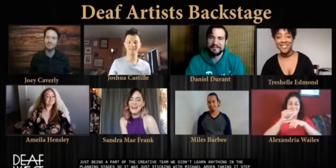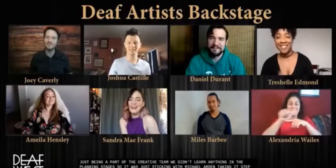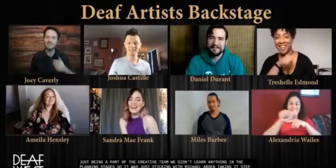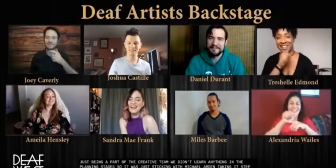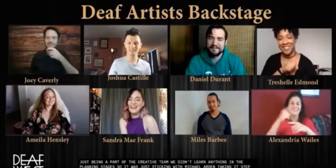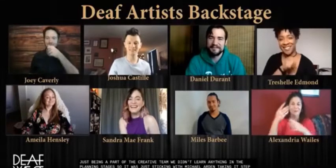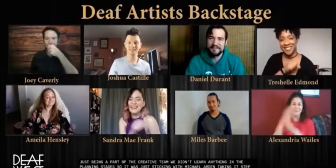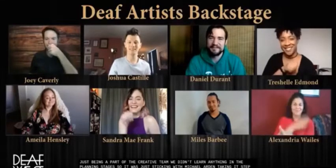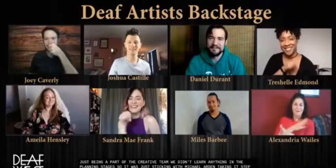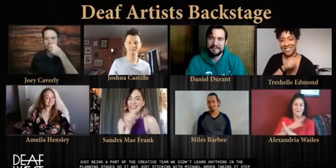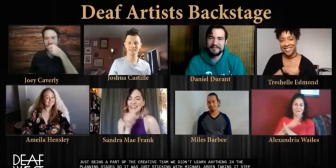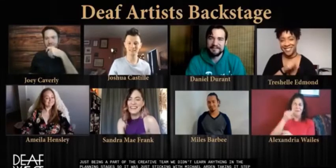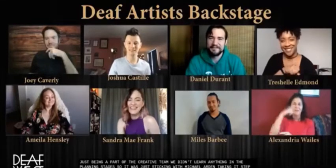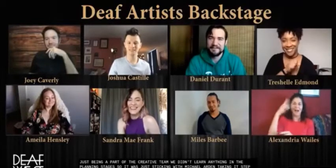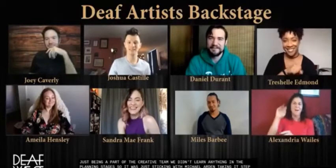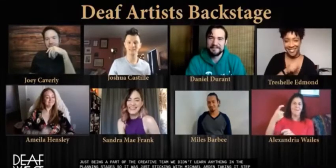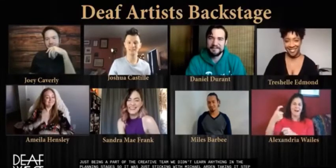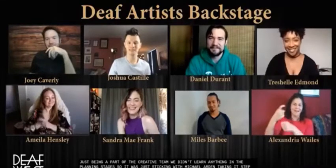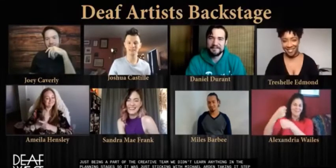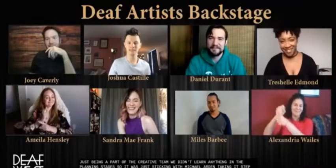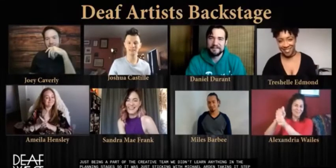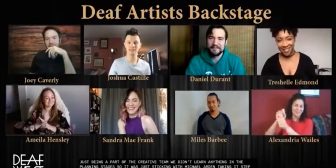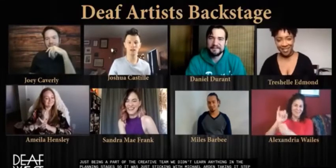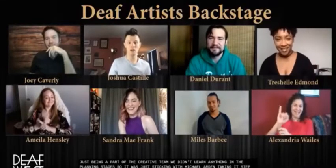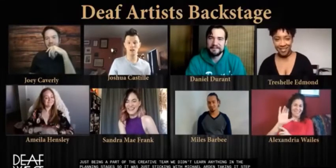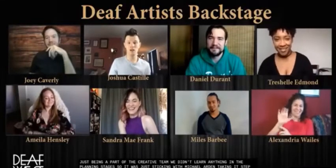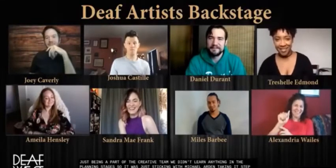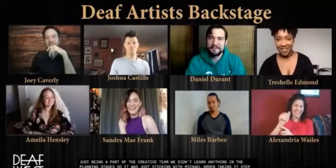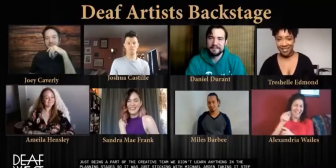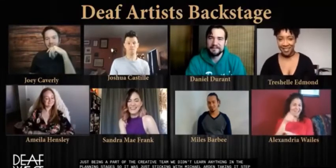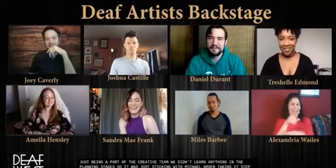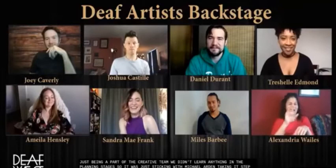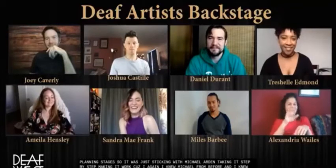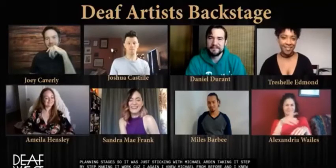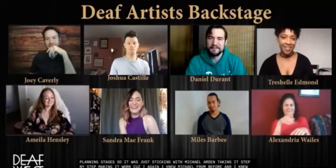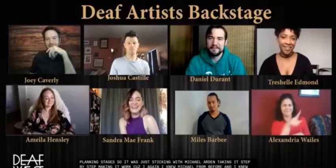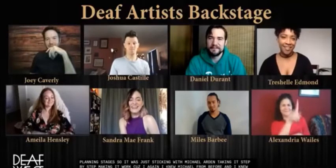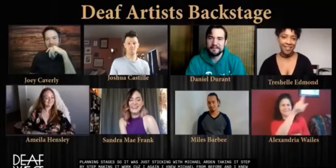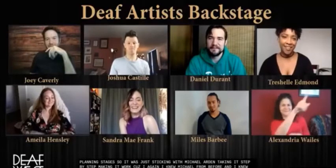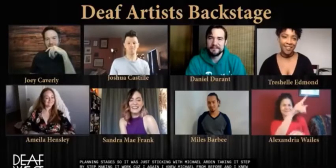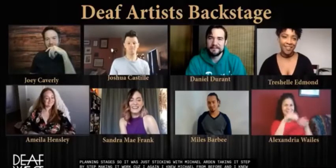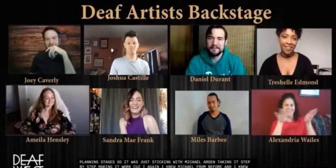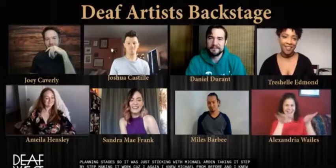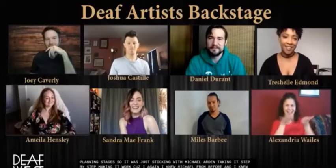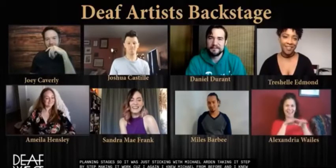I remember-- If y'all remember that rehearsal in the church basement before we made it to production.